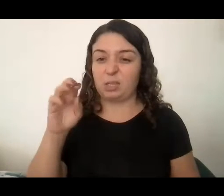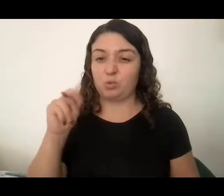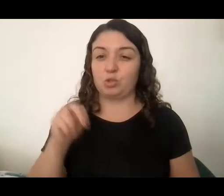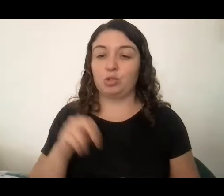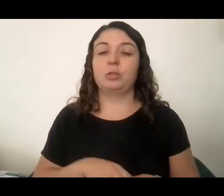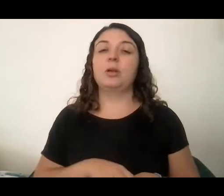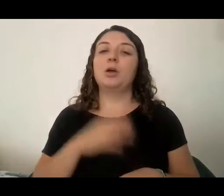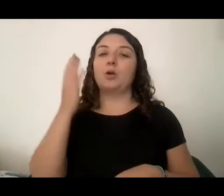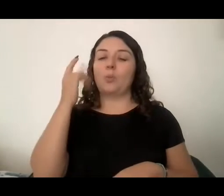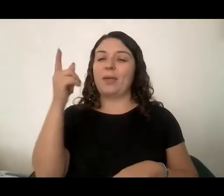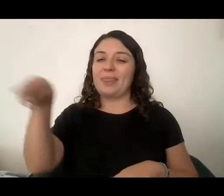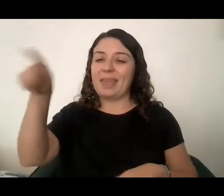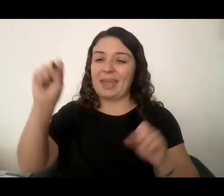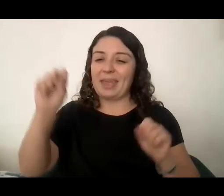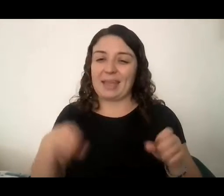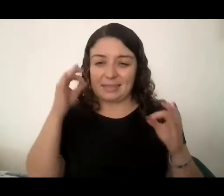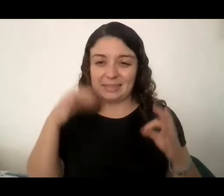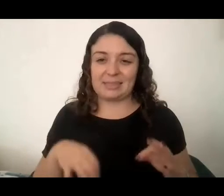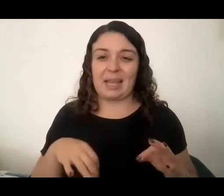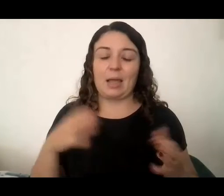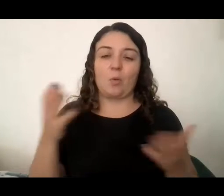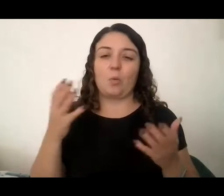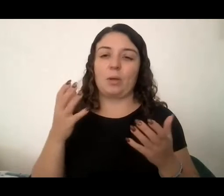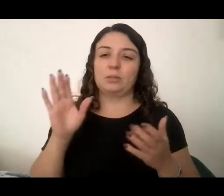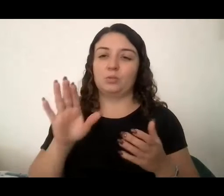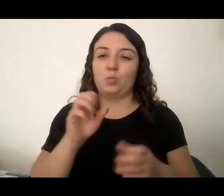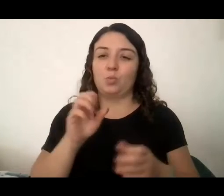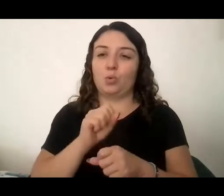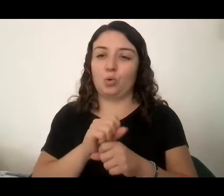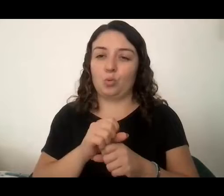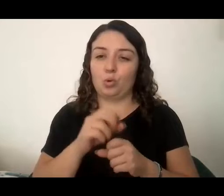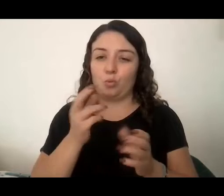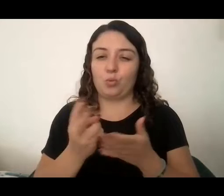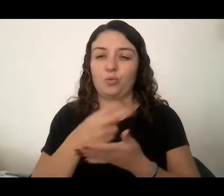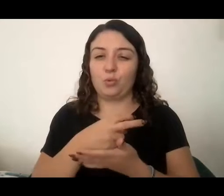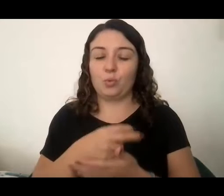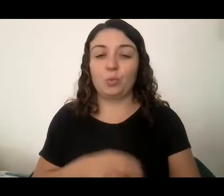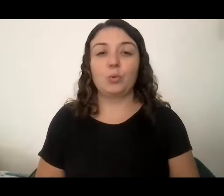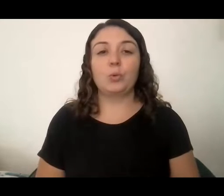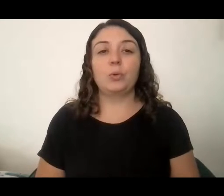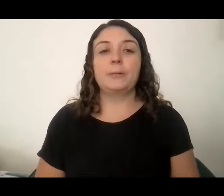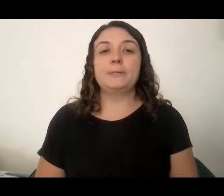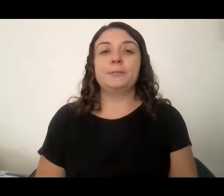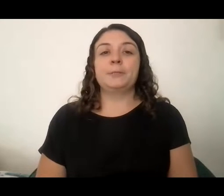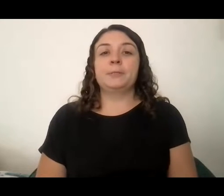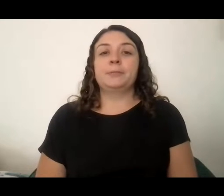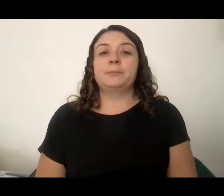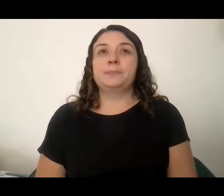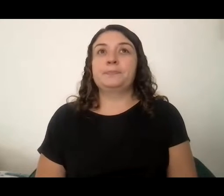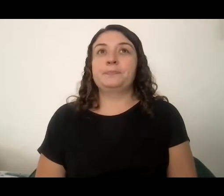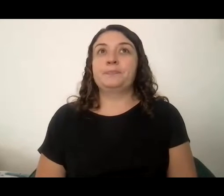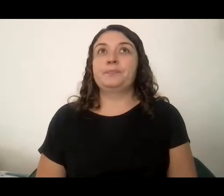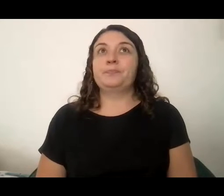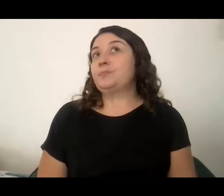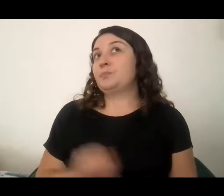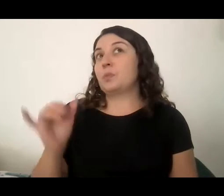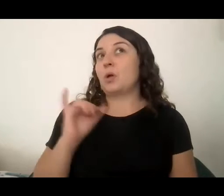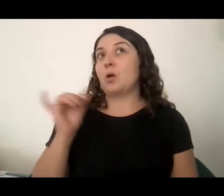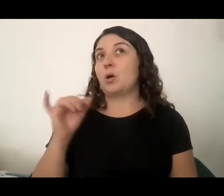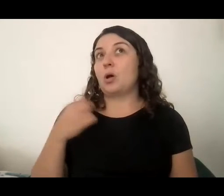some decision on their end about work reviews. And I would also say the projections are really